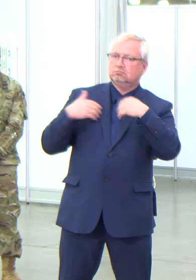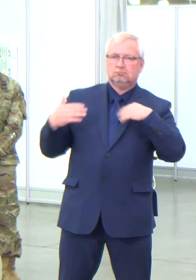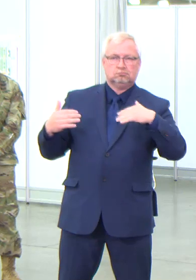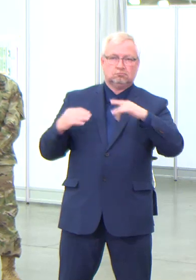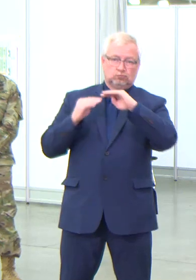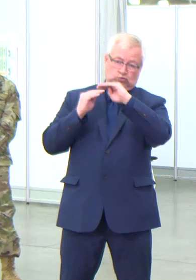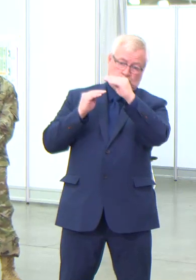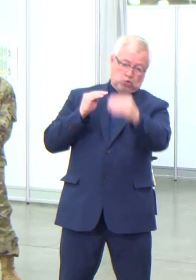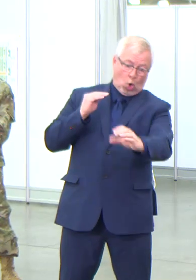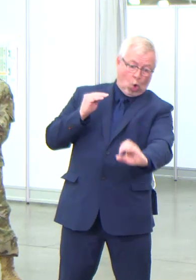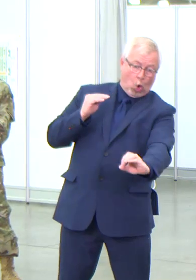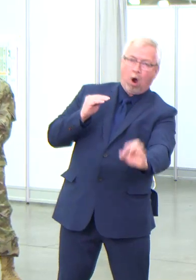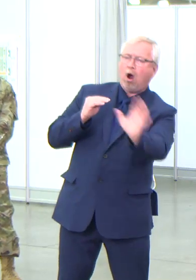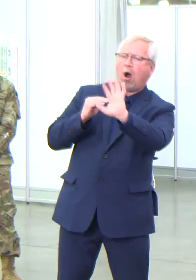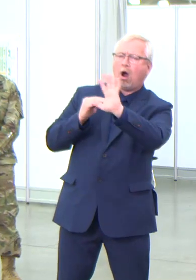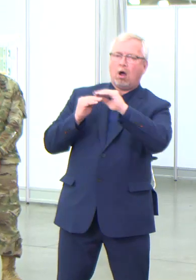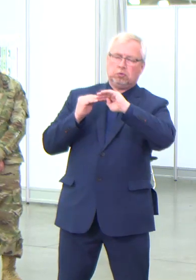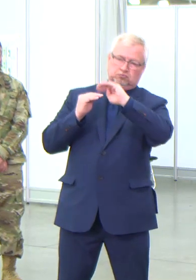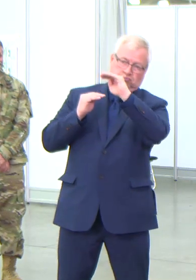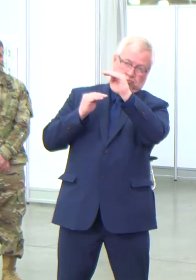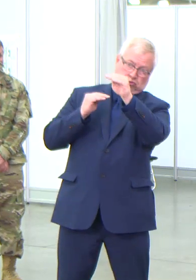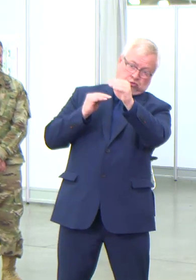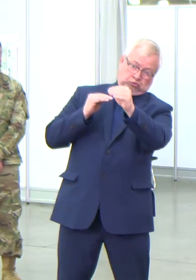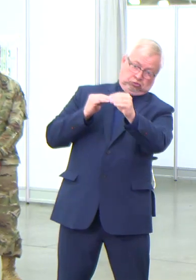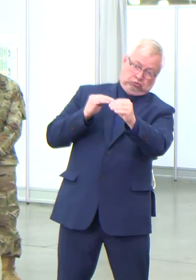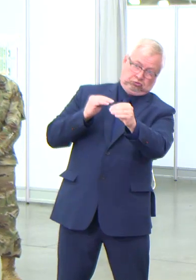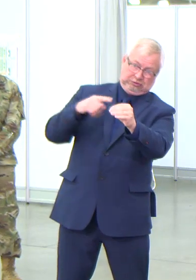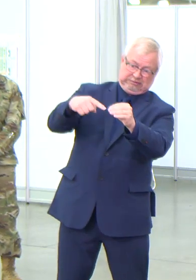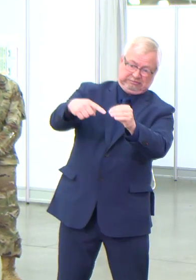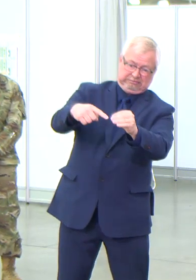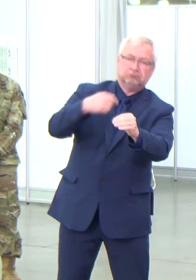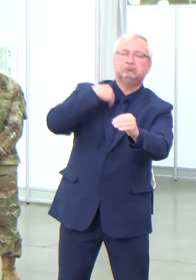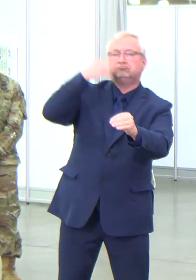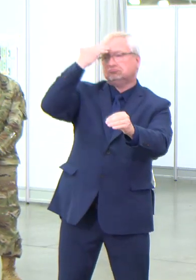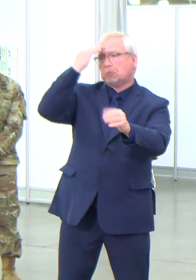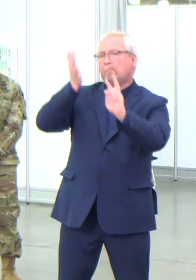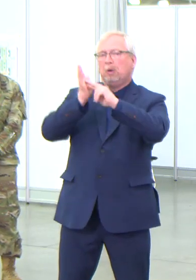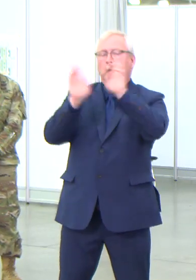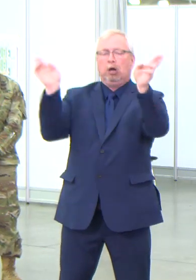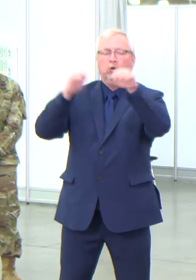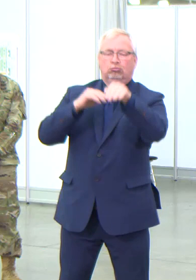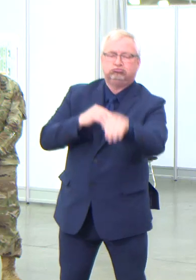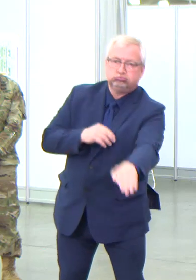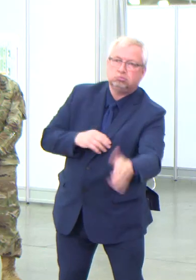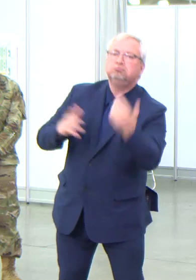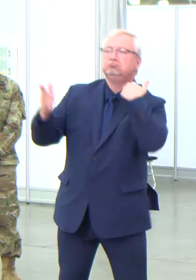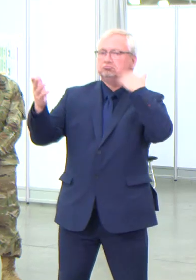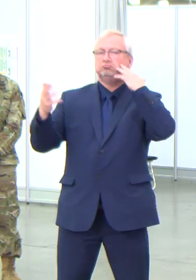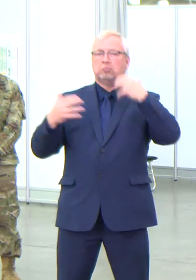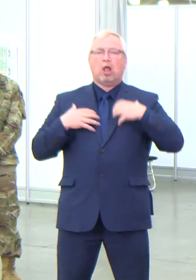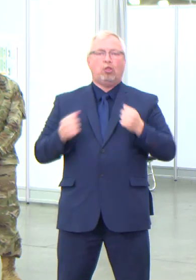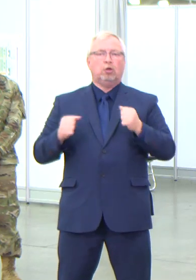zero probably, but to a very low, manageable number, so that public Health Departments can be aware of all the cases in the